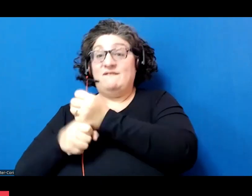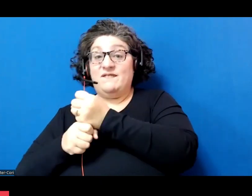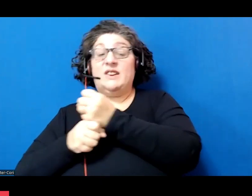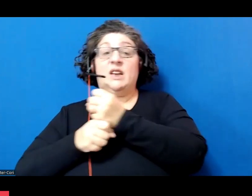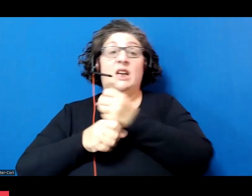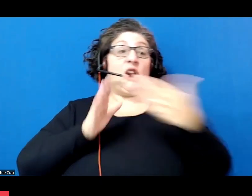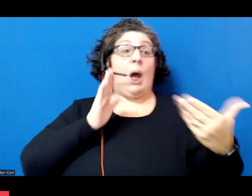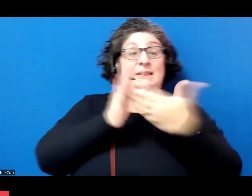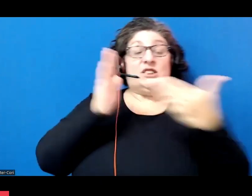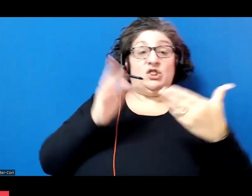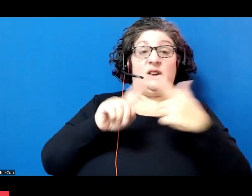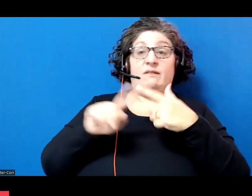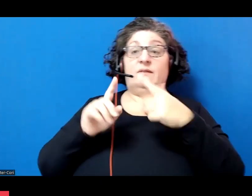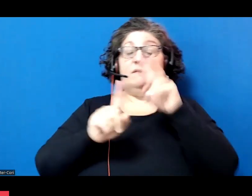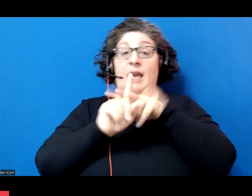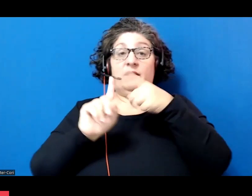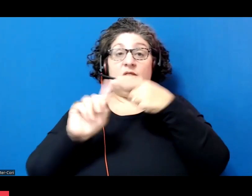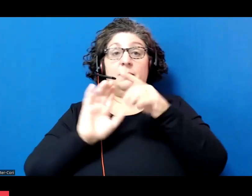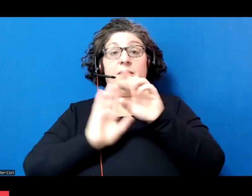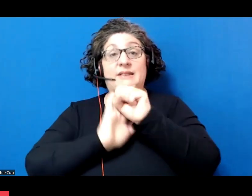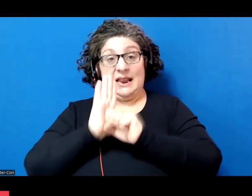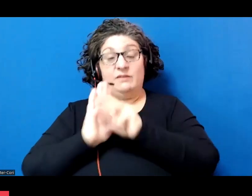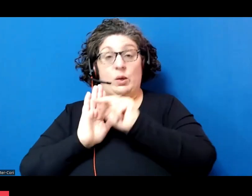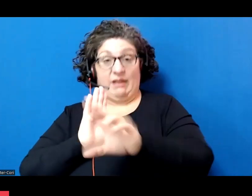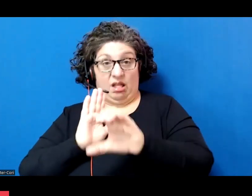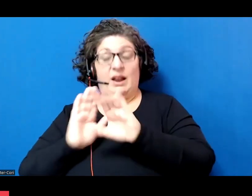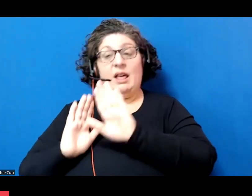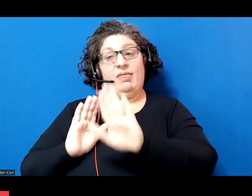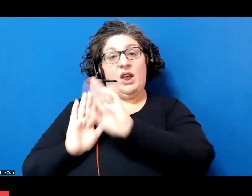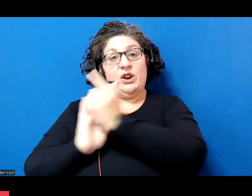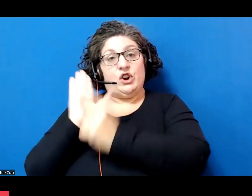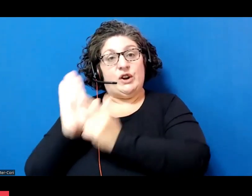that was filed by the state of North Carolina, by their Attorney-General's office.